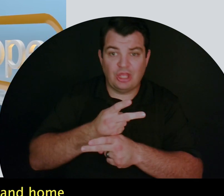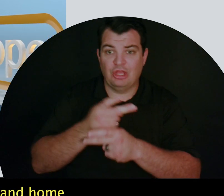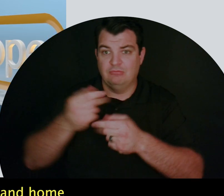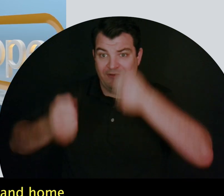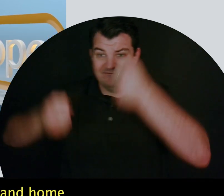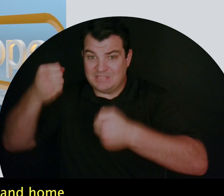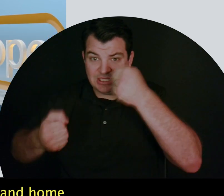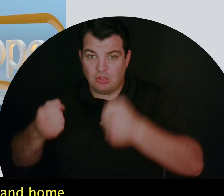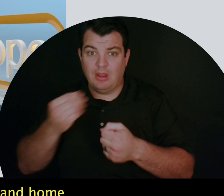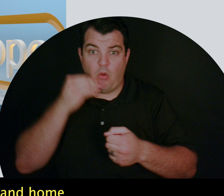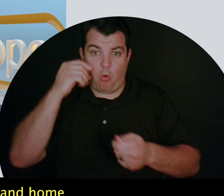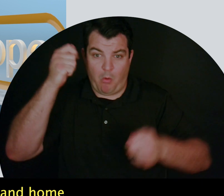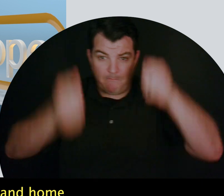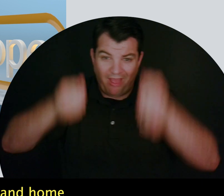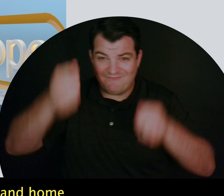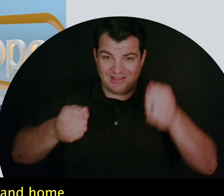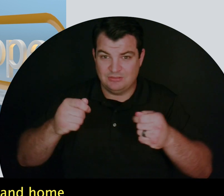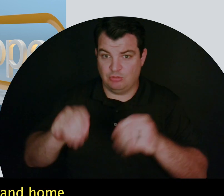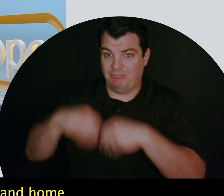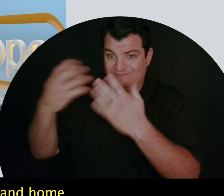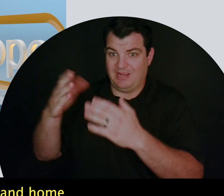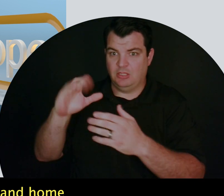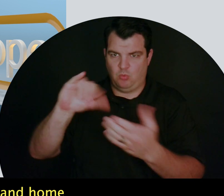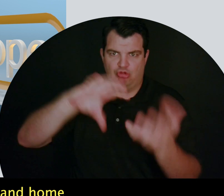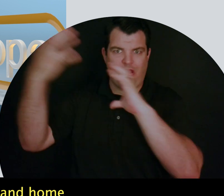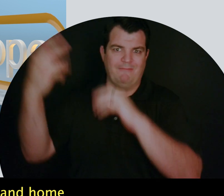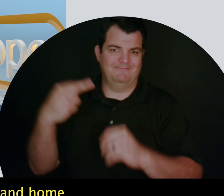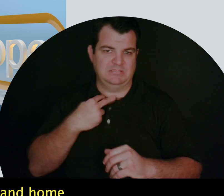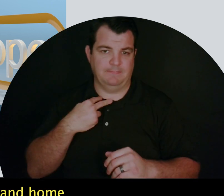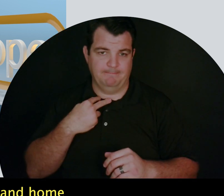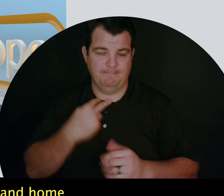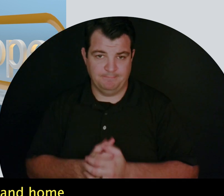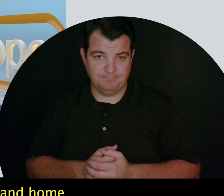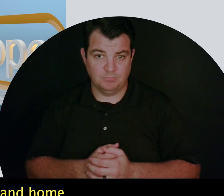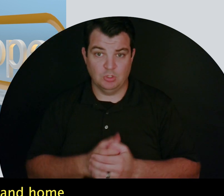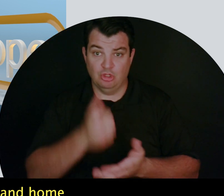homecare and vehicle and home modifications provided to a crime victim.